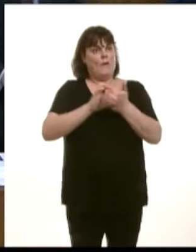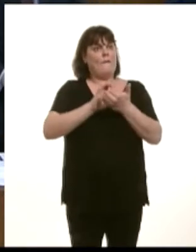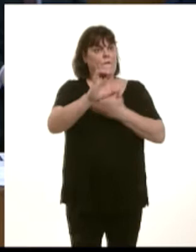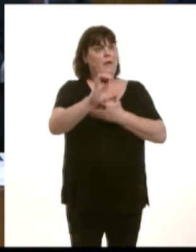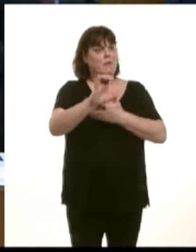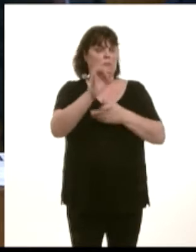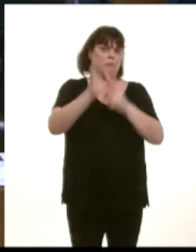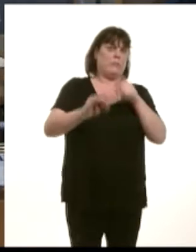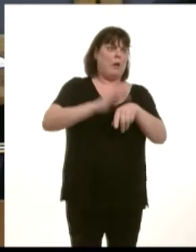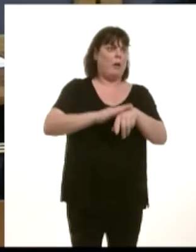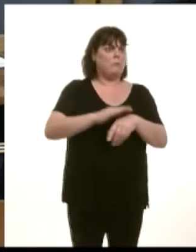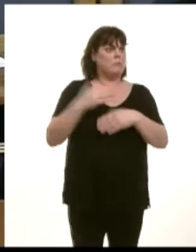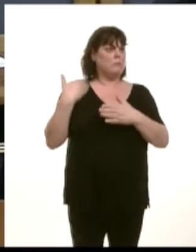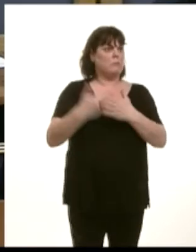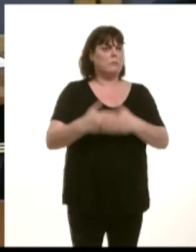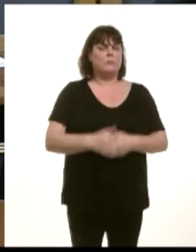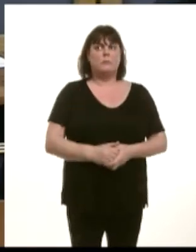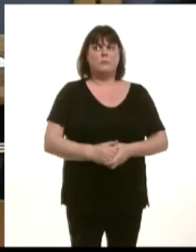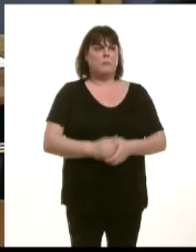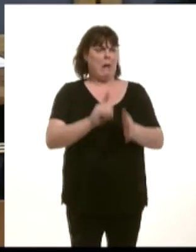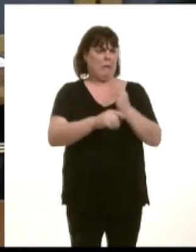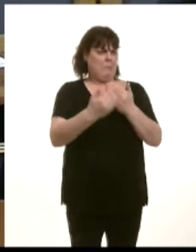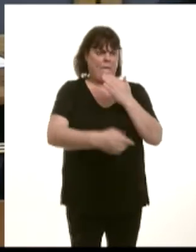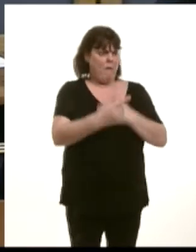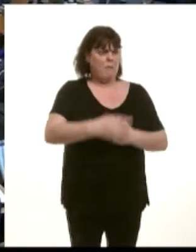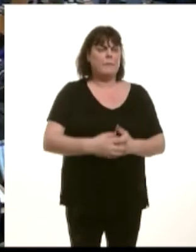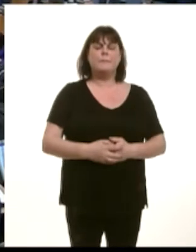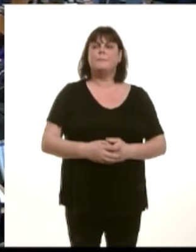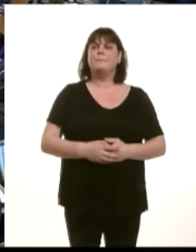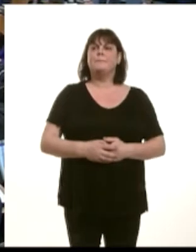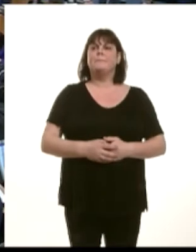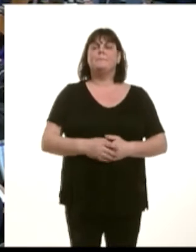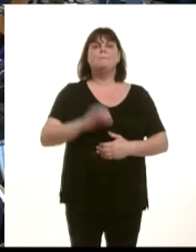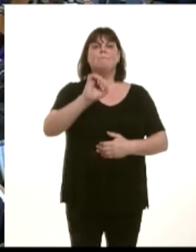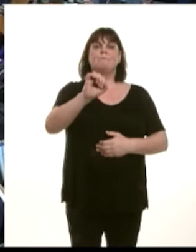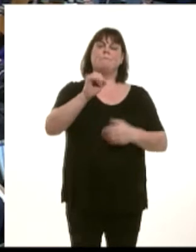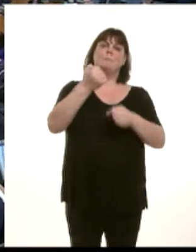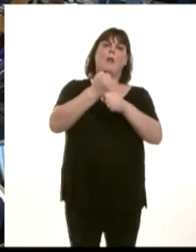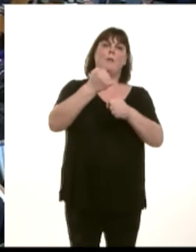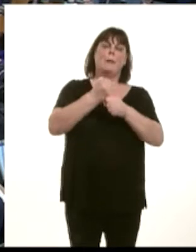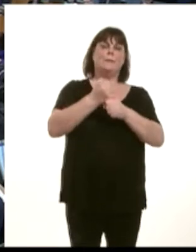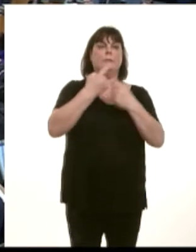Russell George: Can I thank the First Minister for the Government statement yesterday on the basic payment scheme?